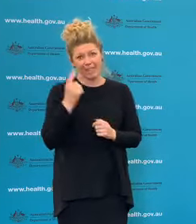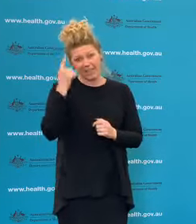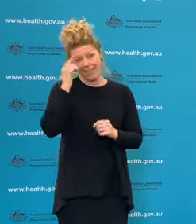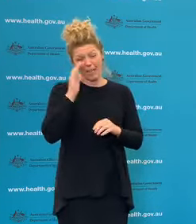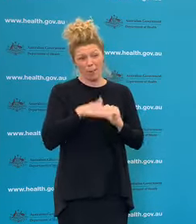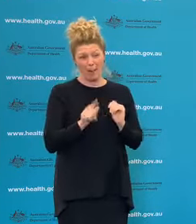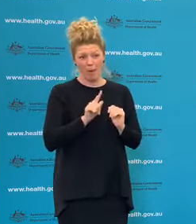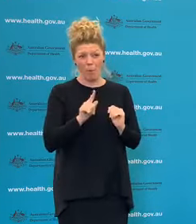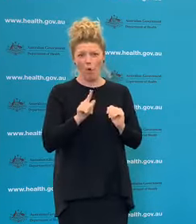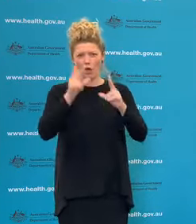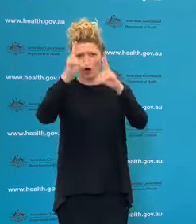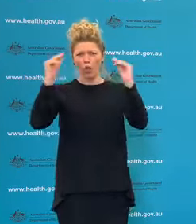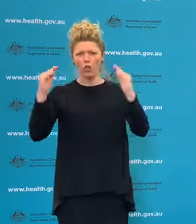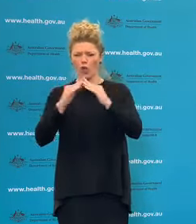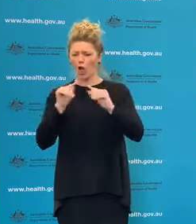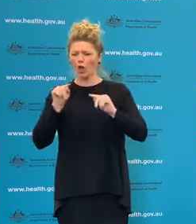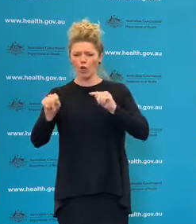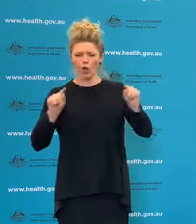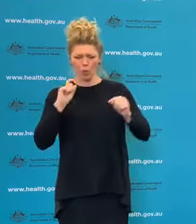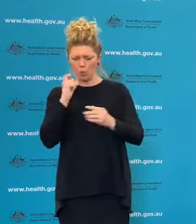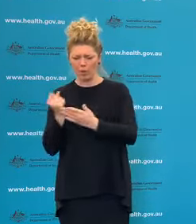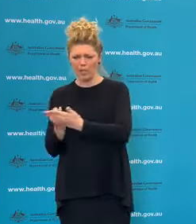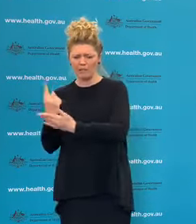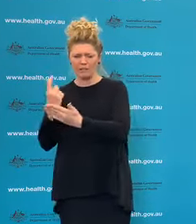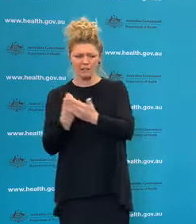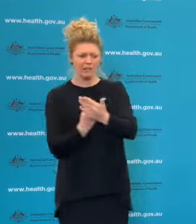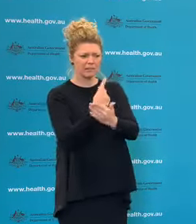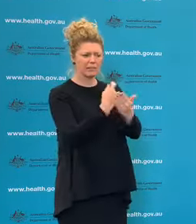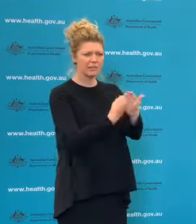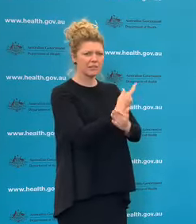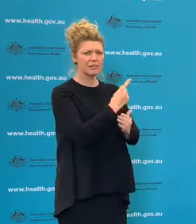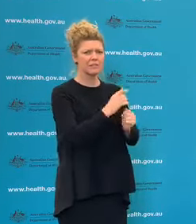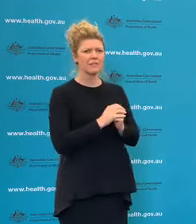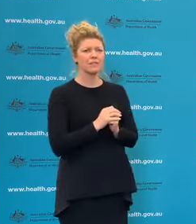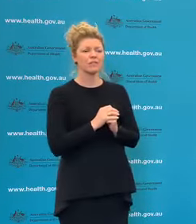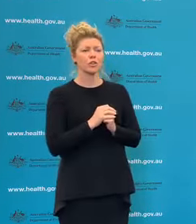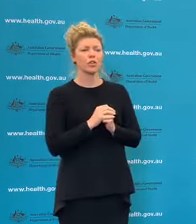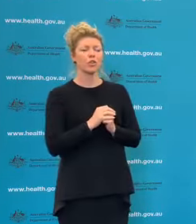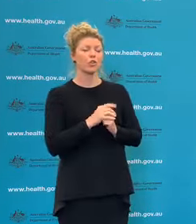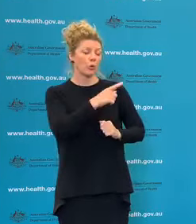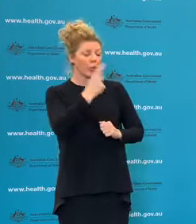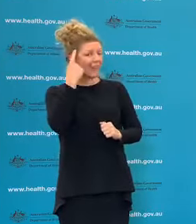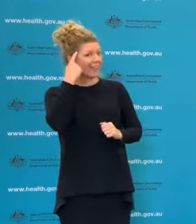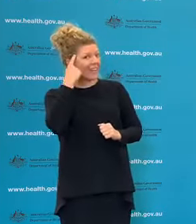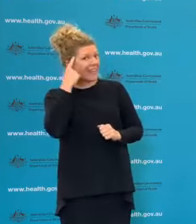would you like to see a- the lessons of Newmarch, I guess, applied as quickly as